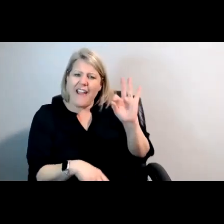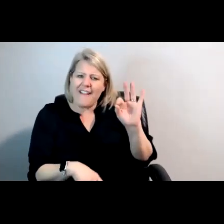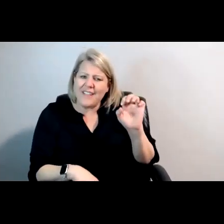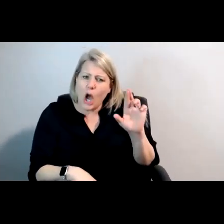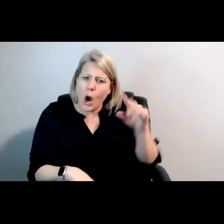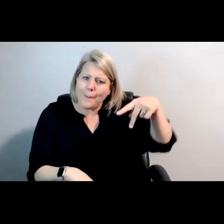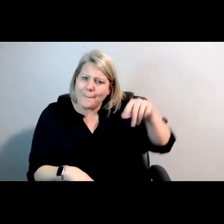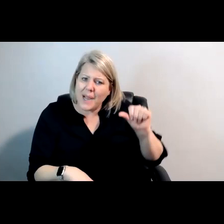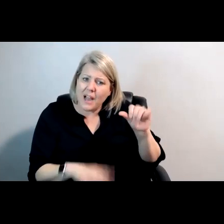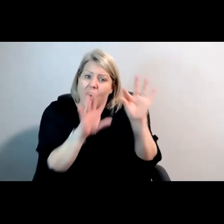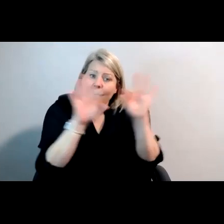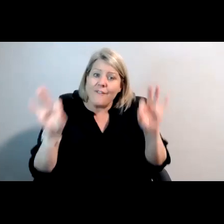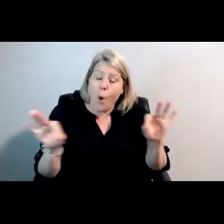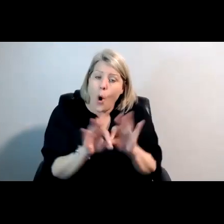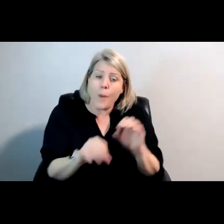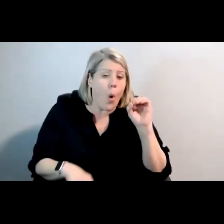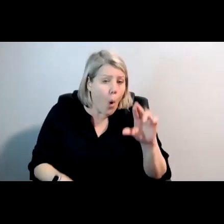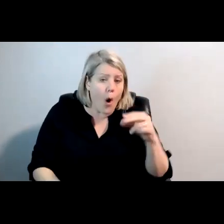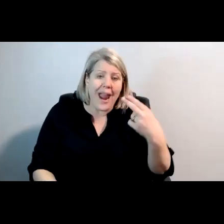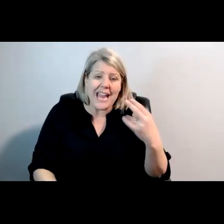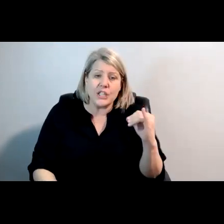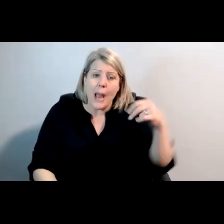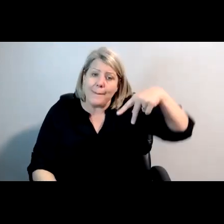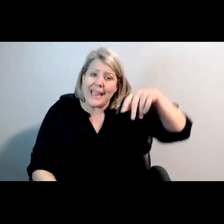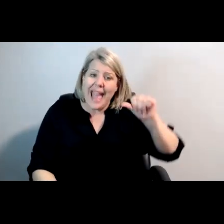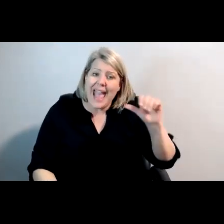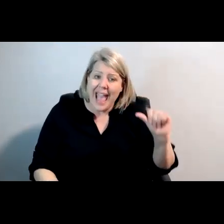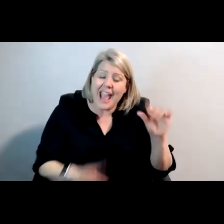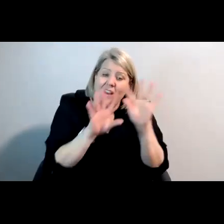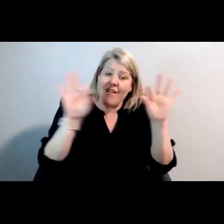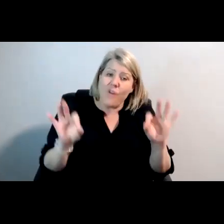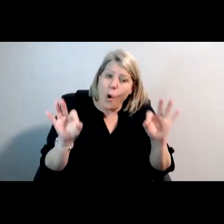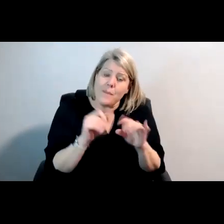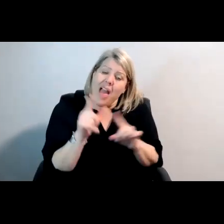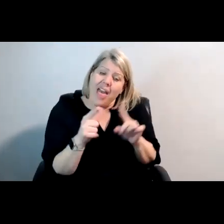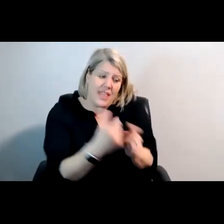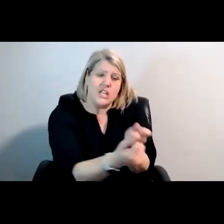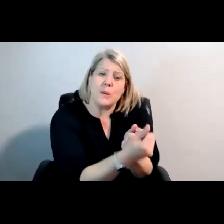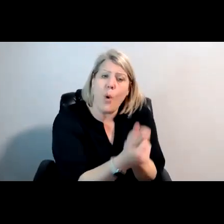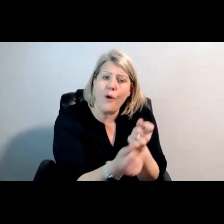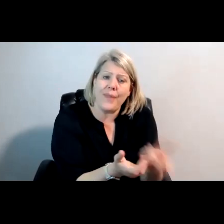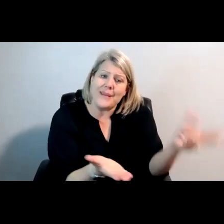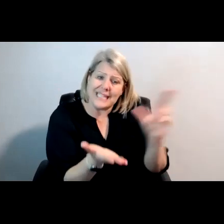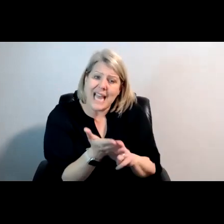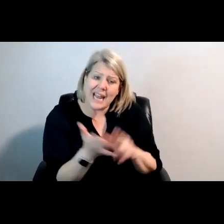and, you know, support the person in signing it so that the person understands that real information can be released to their supporters.